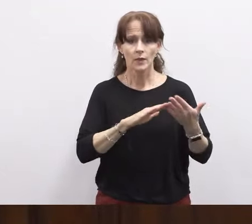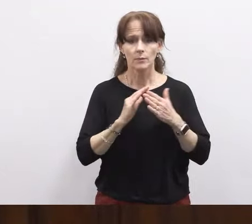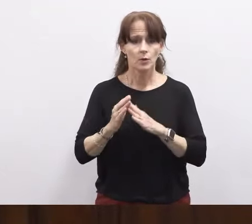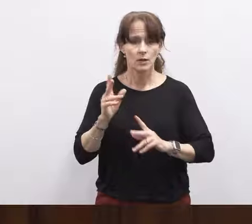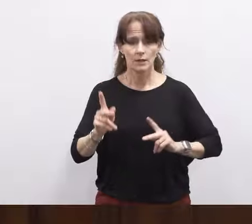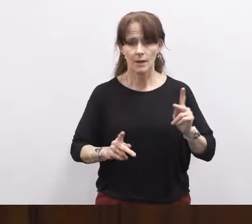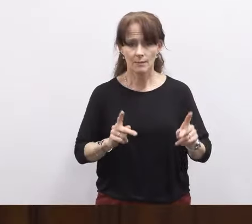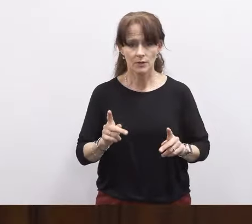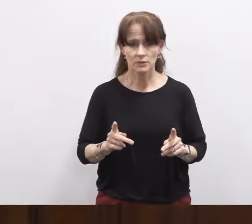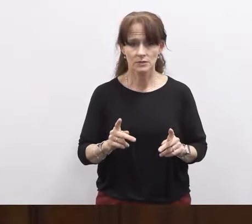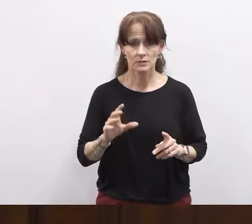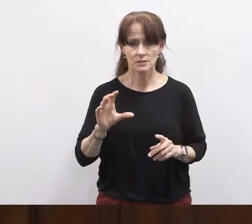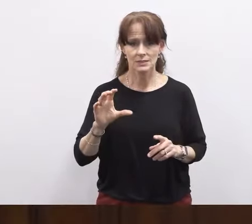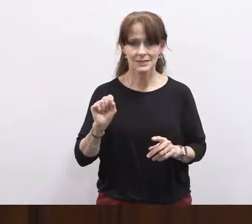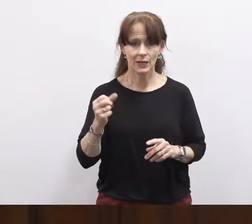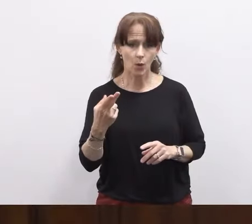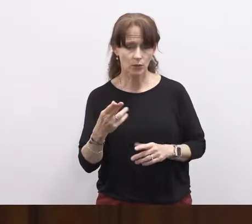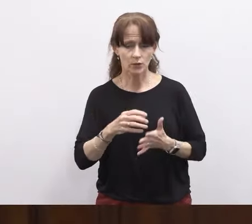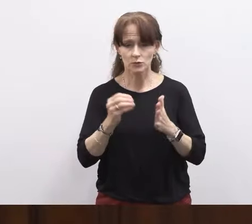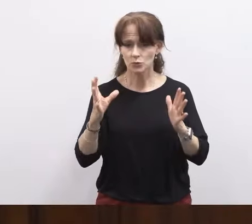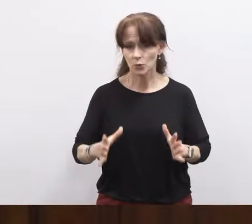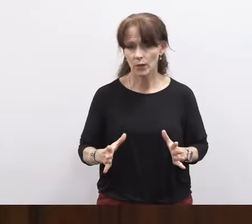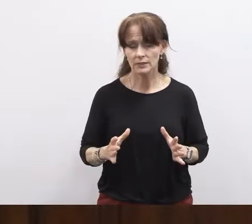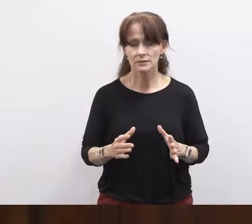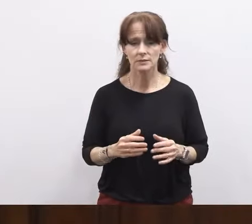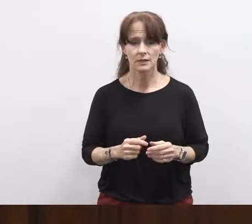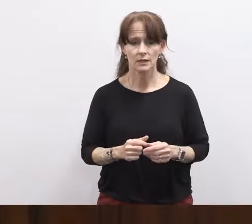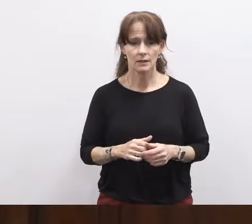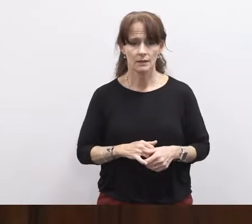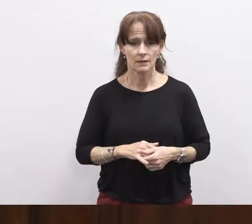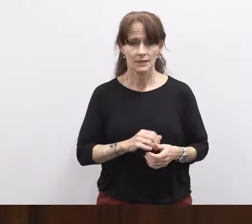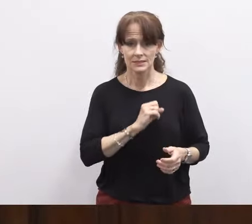stakeholders, students, staff, and employees,